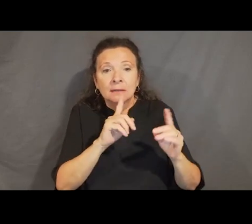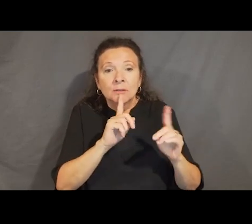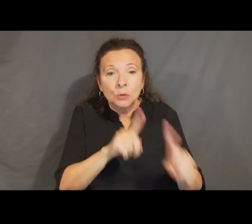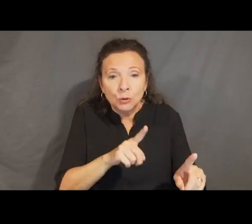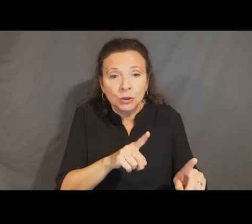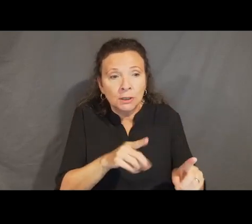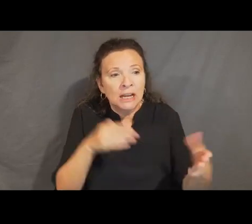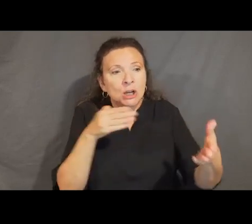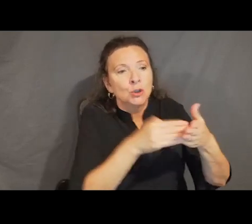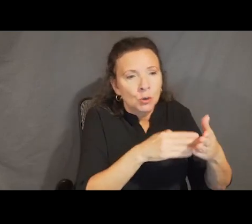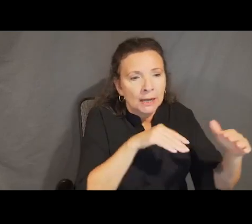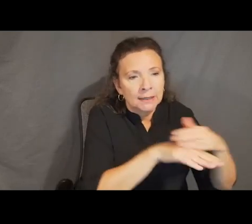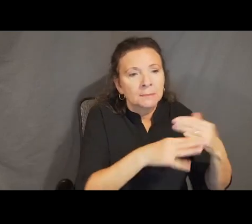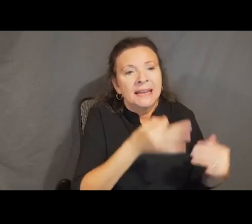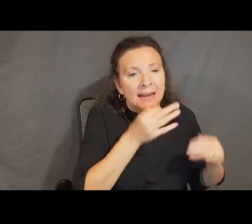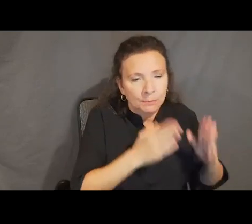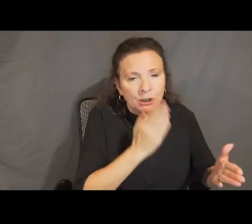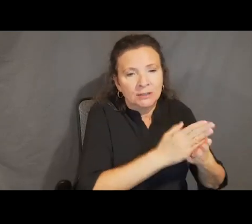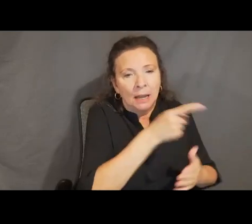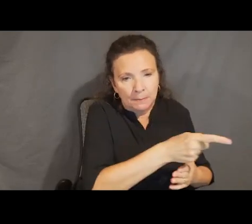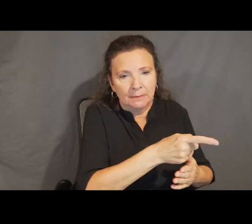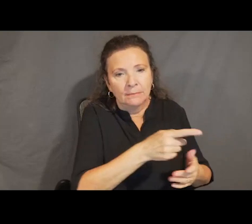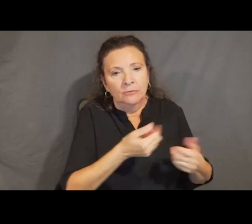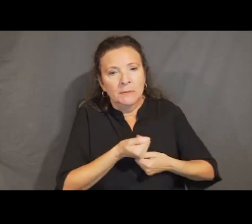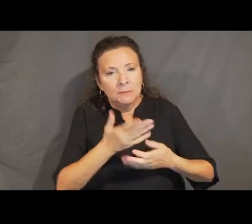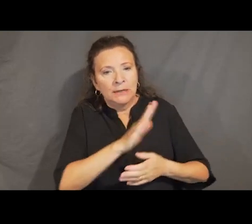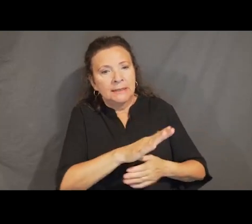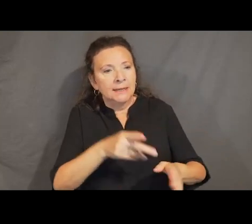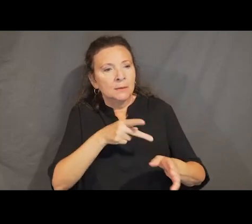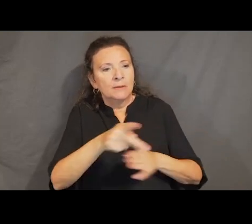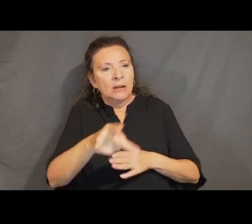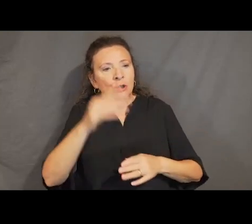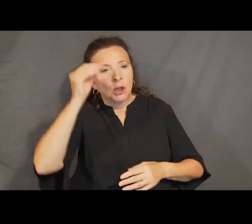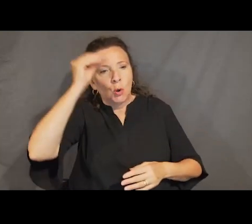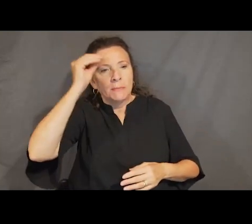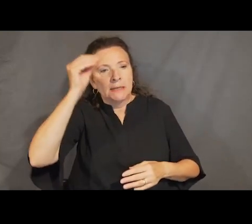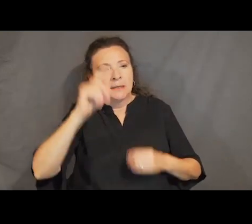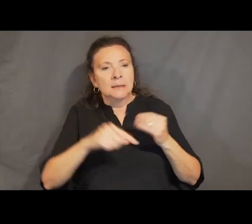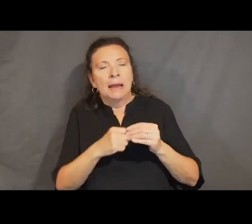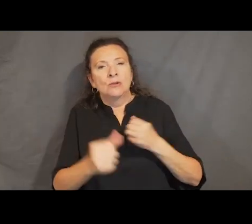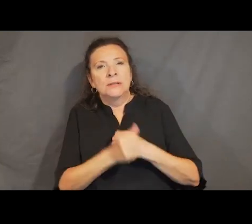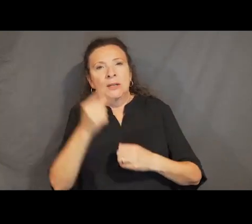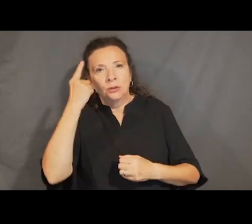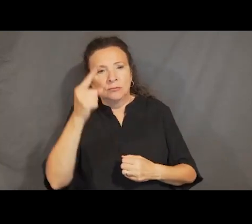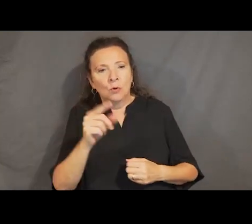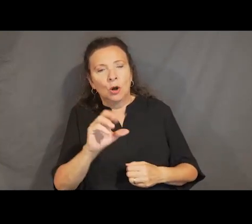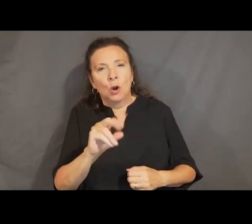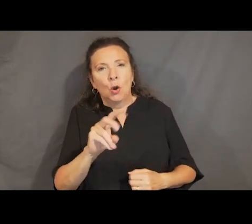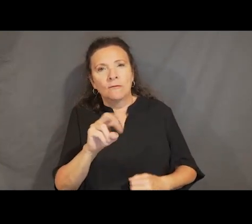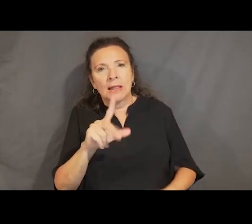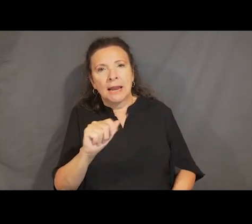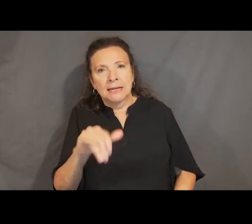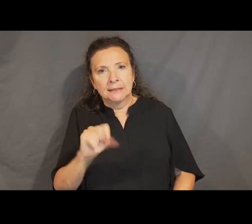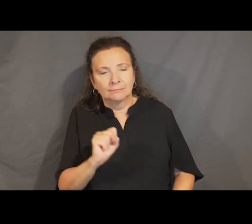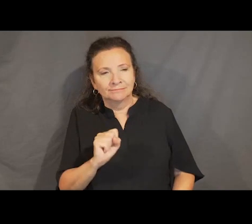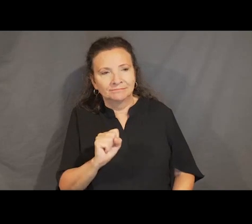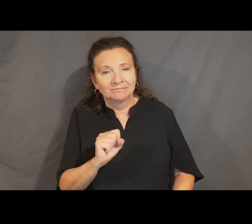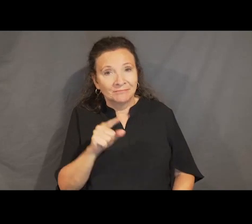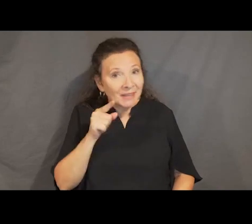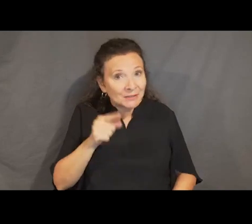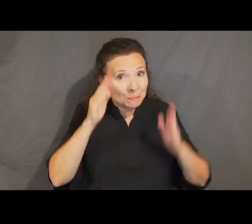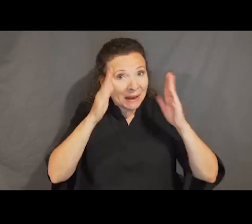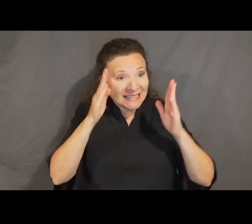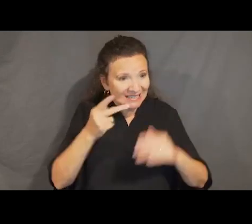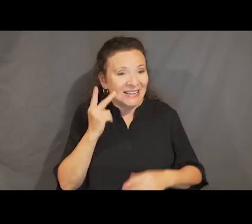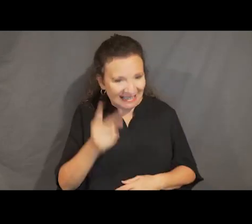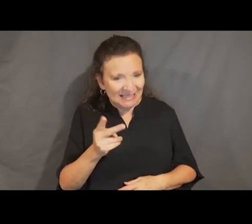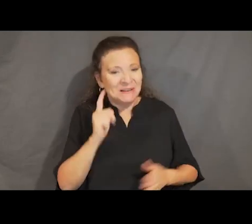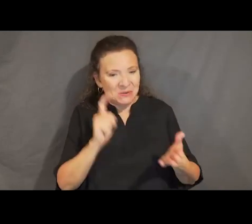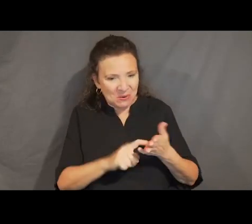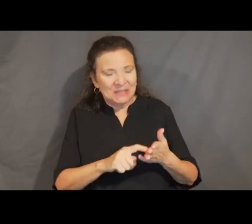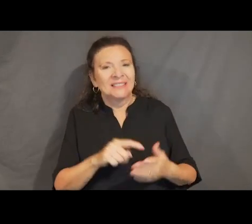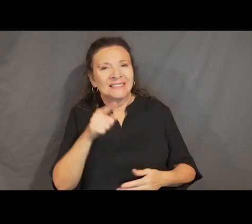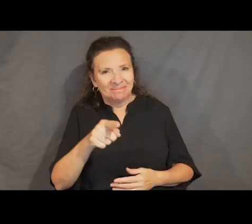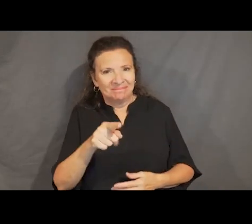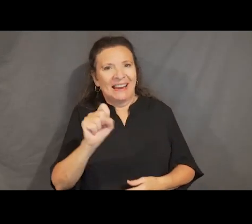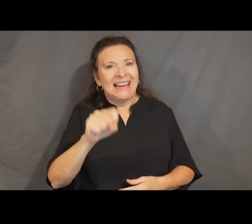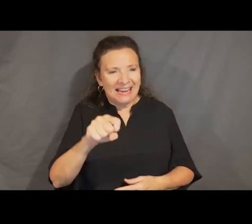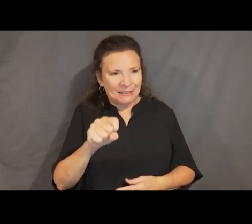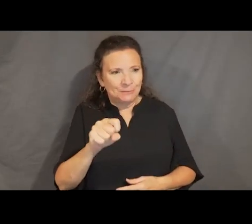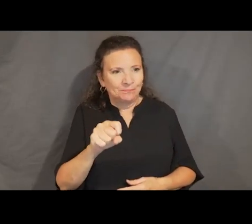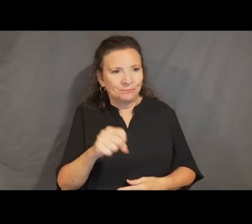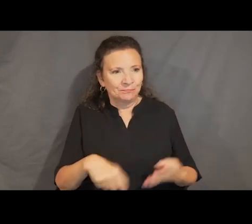overlays. Answers. I see a lot of y'all have been paying attention. Accessibility cannot, number